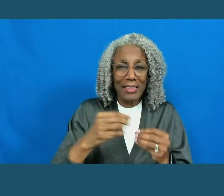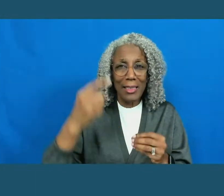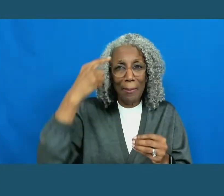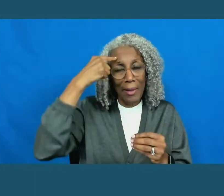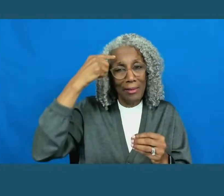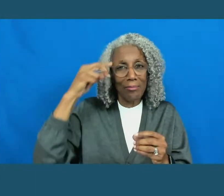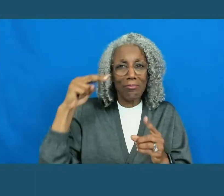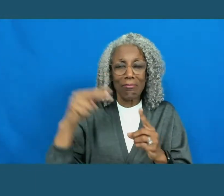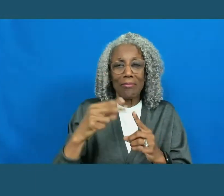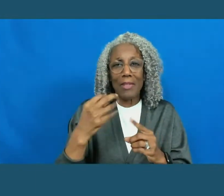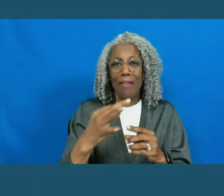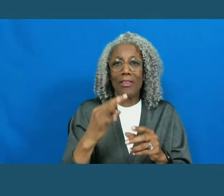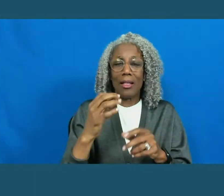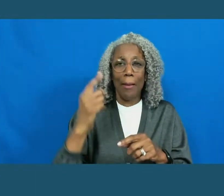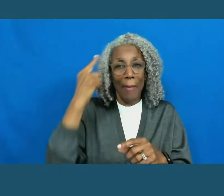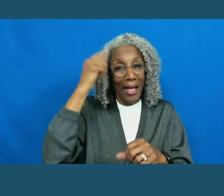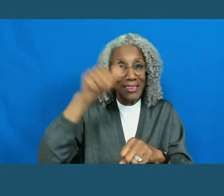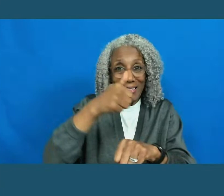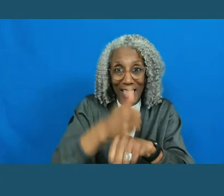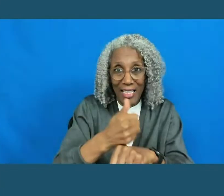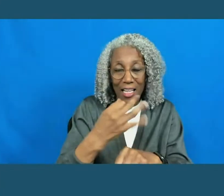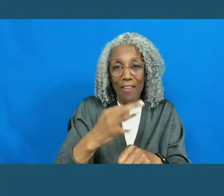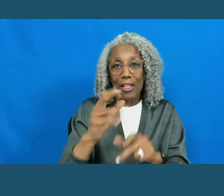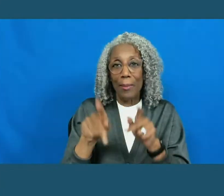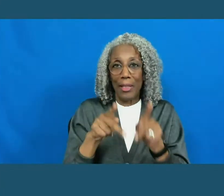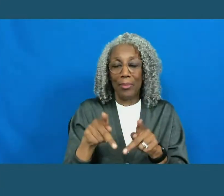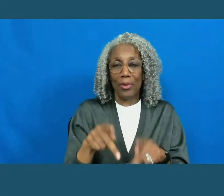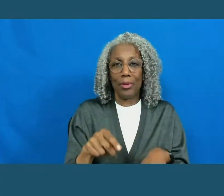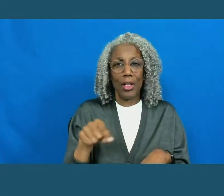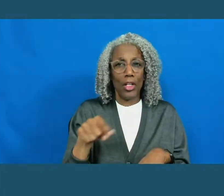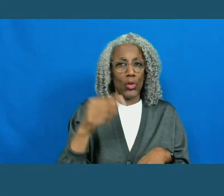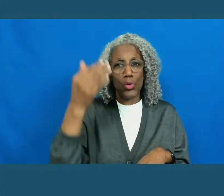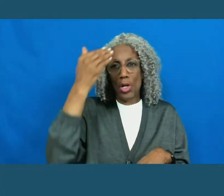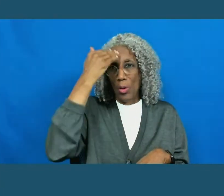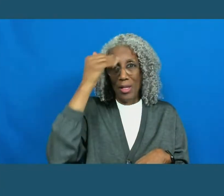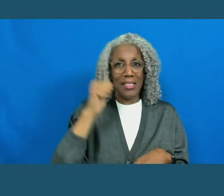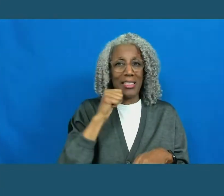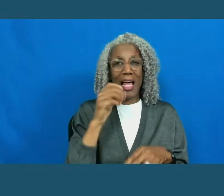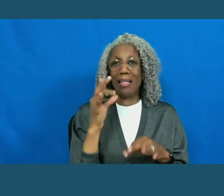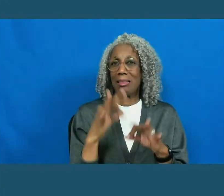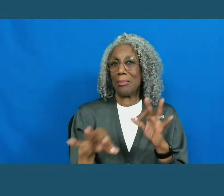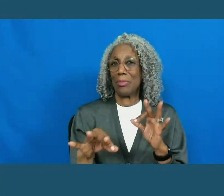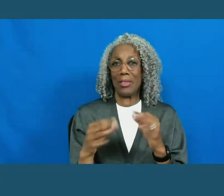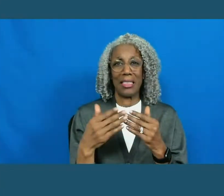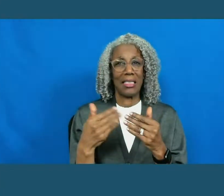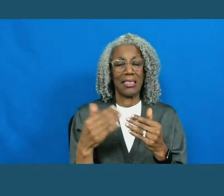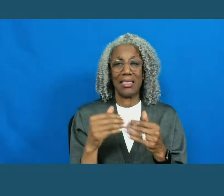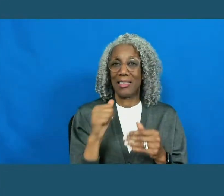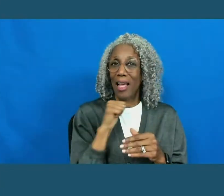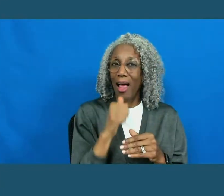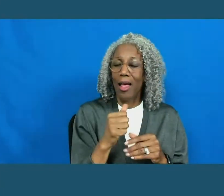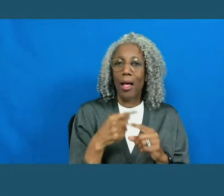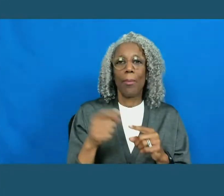cannot fix that until we fix the mindset of the people. And as